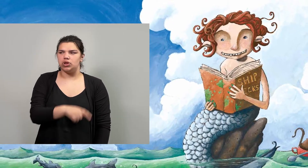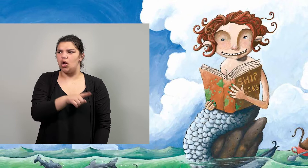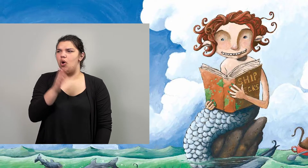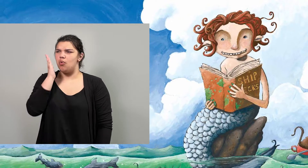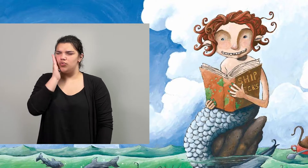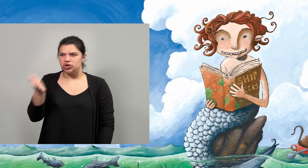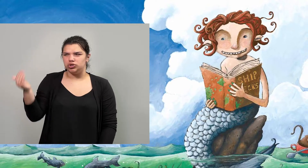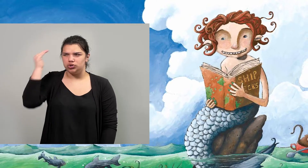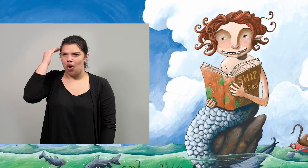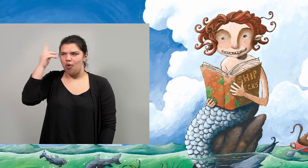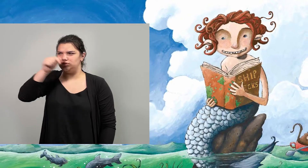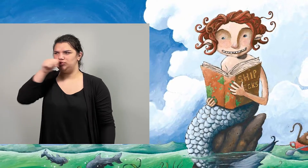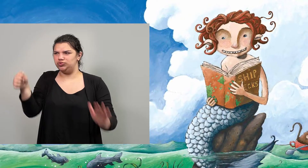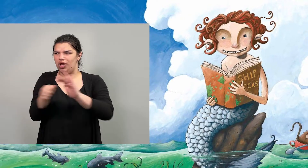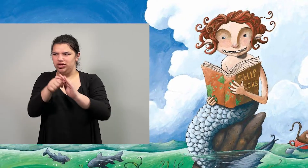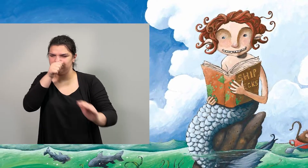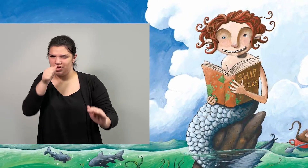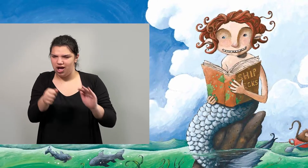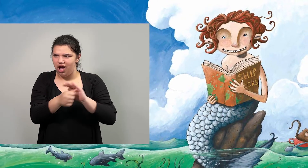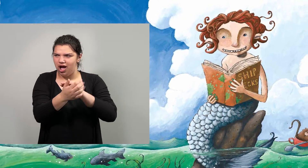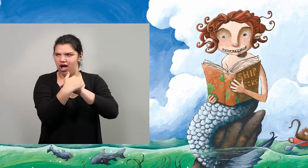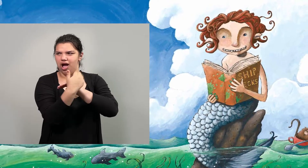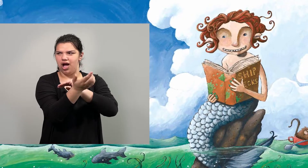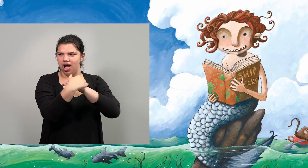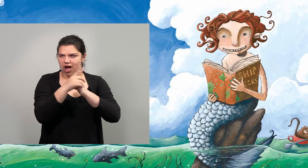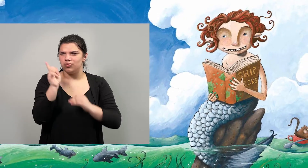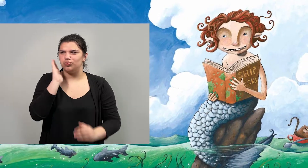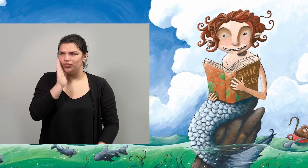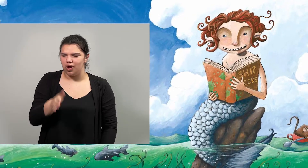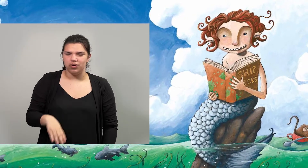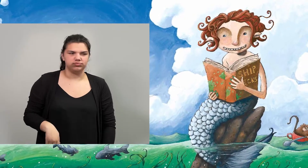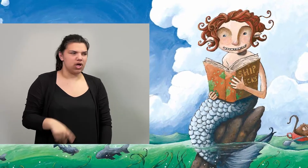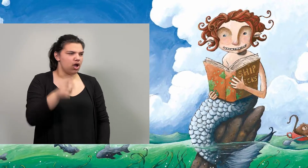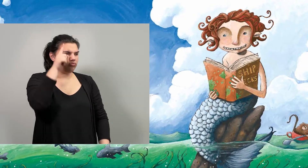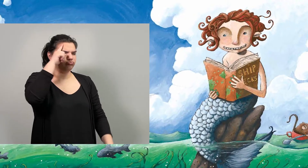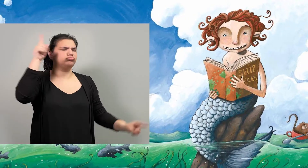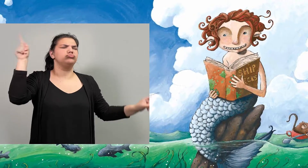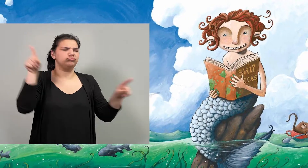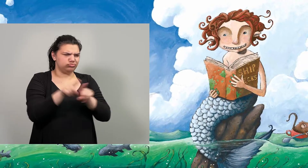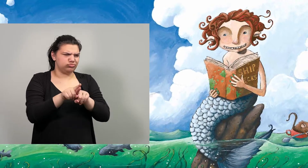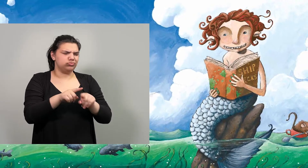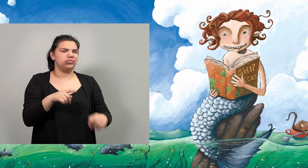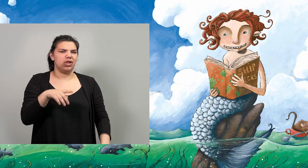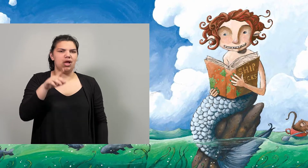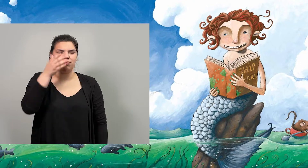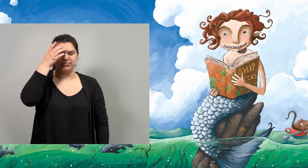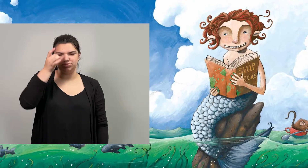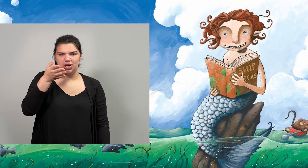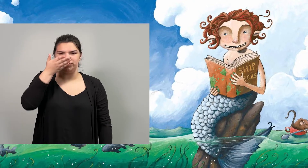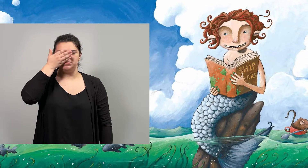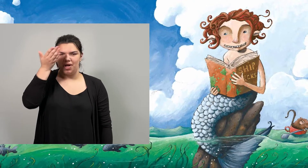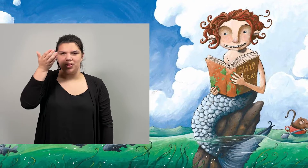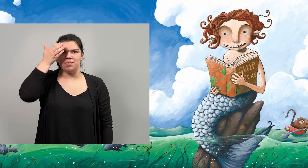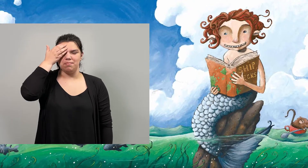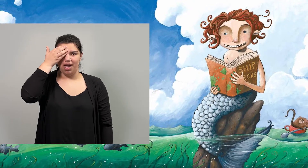"Right, she'll know where there be treasure hidden," squawked parrot Polly. "Happen she will," agreed the terrible horrible smelly pirate.